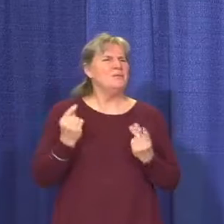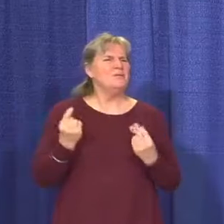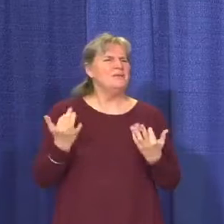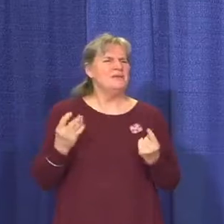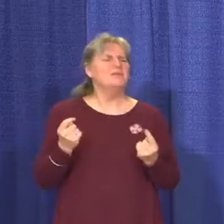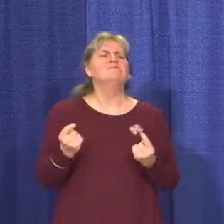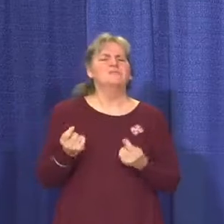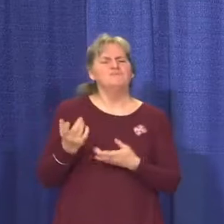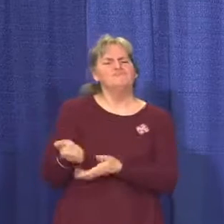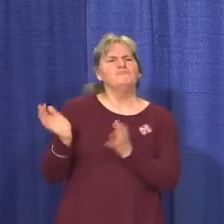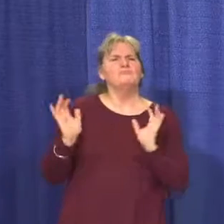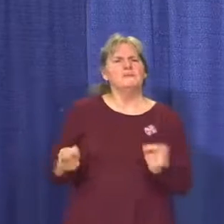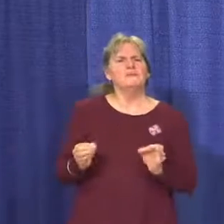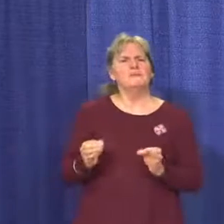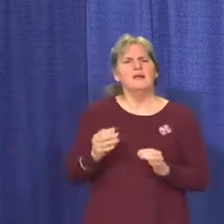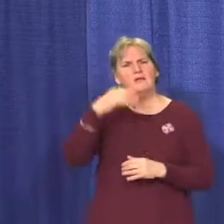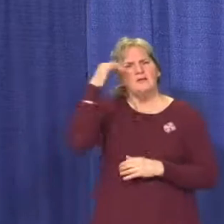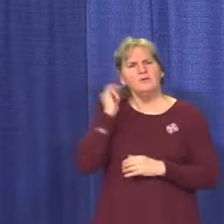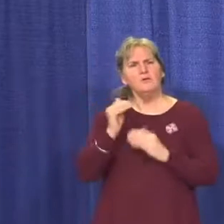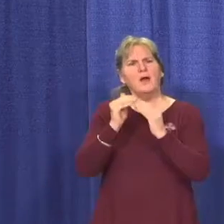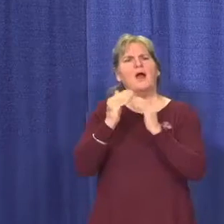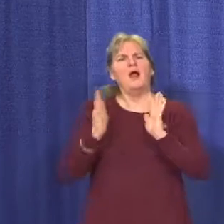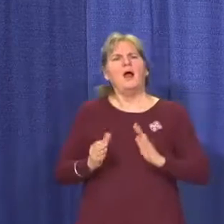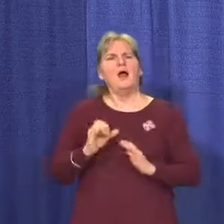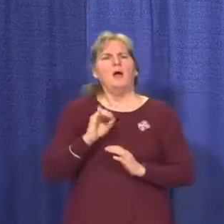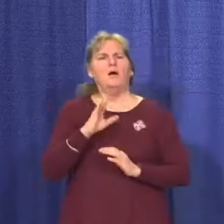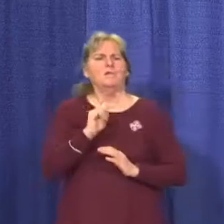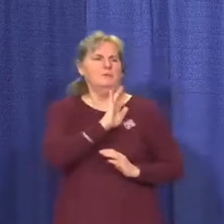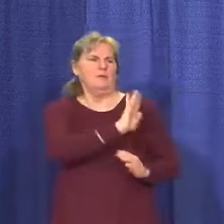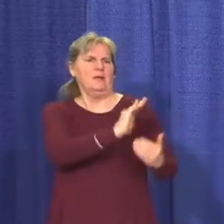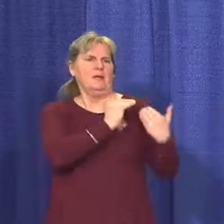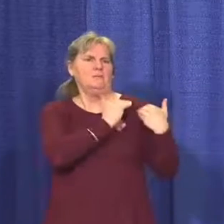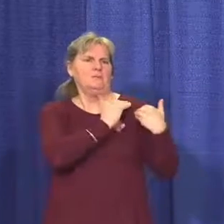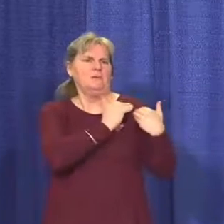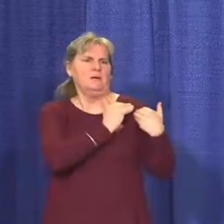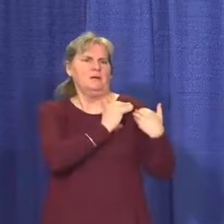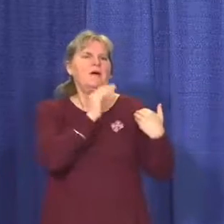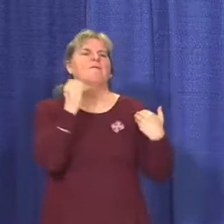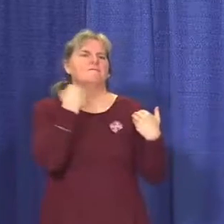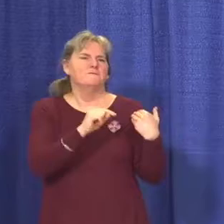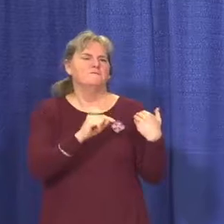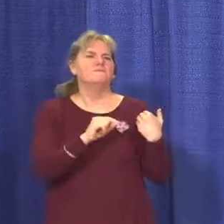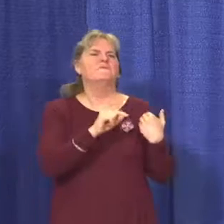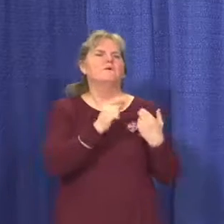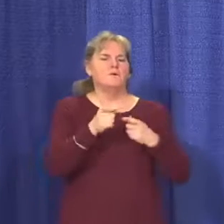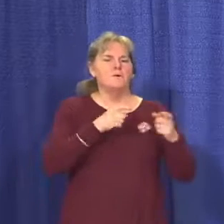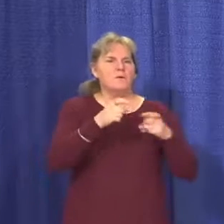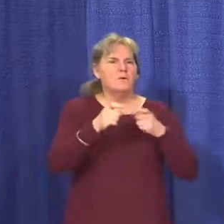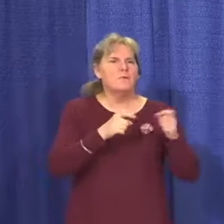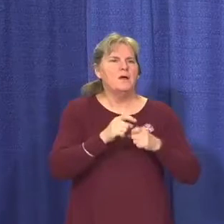Yukon. Yukon Housing Corporation will be solely responsible for the allocation and management of